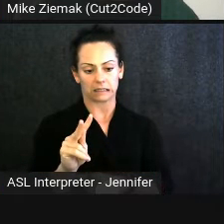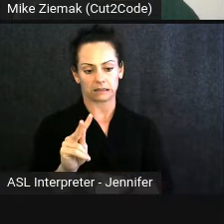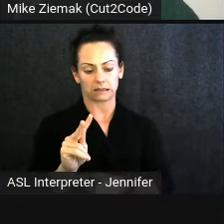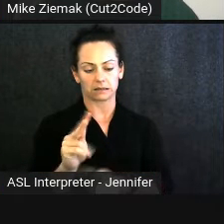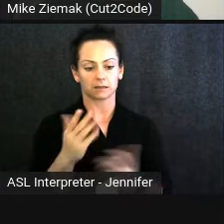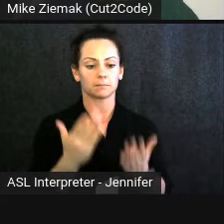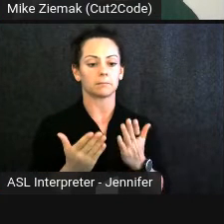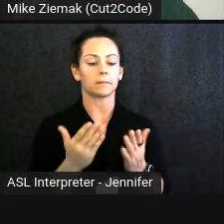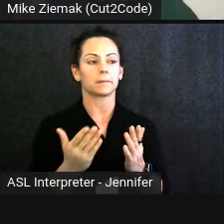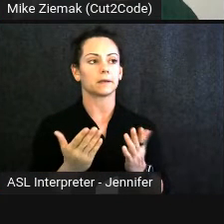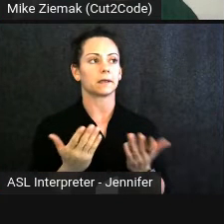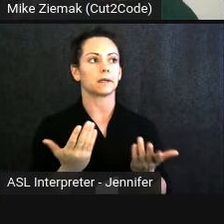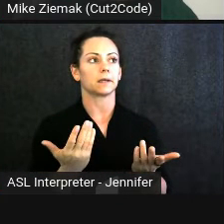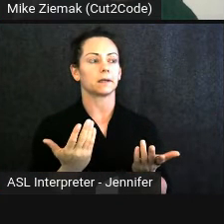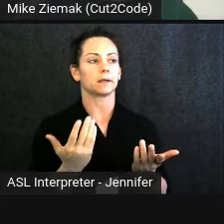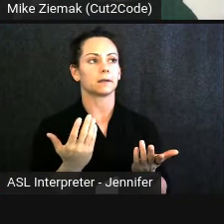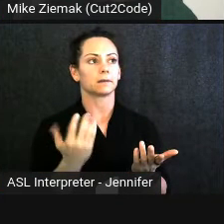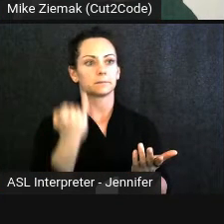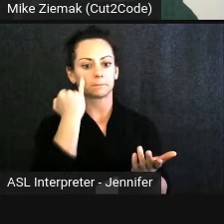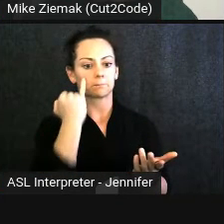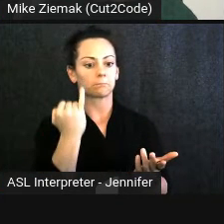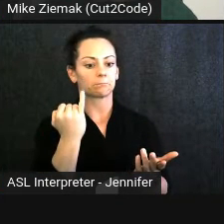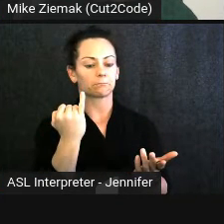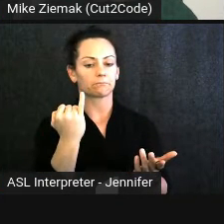let's say, manual input from the editors.